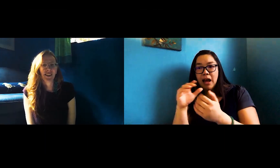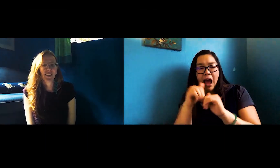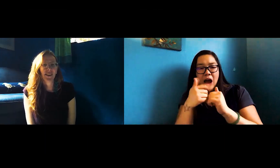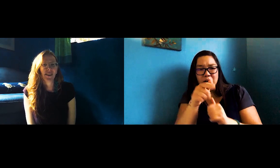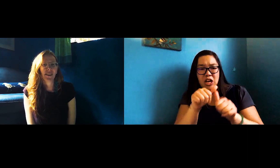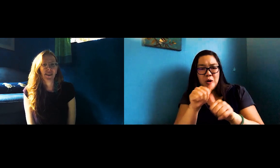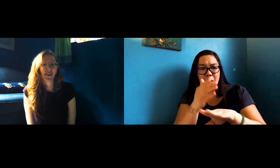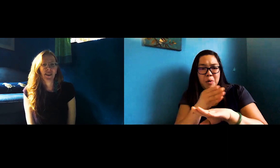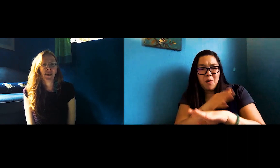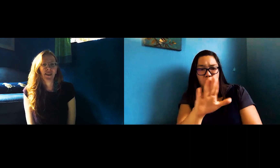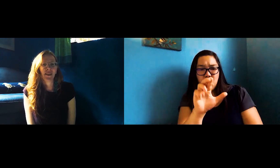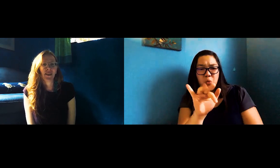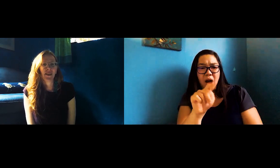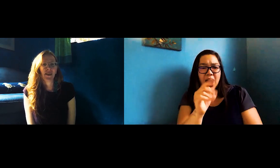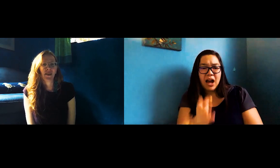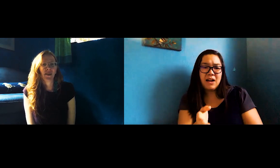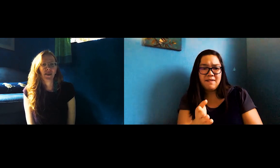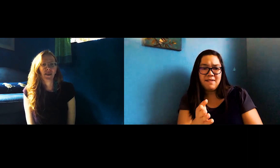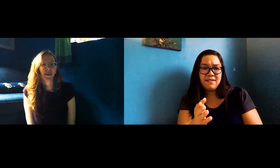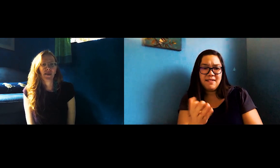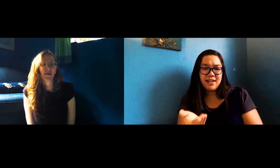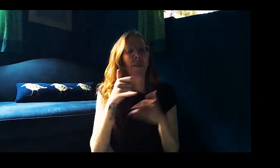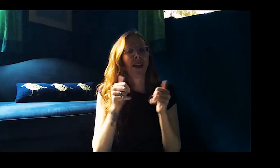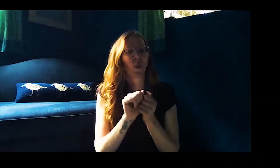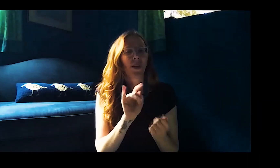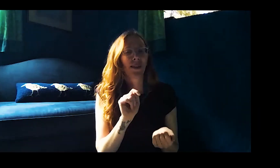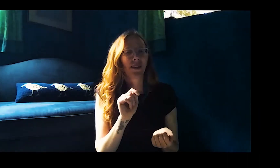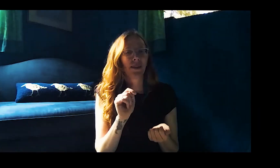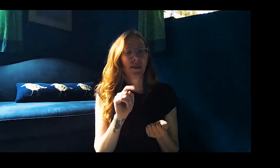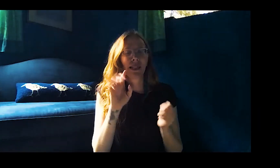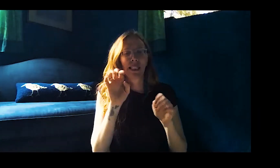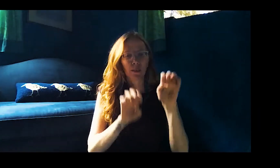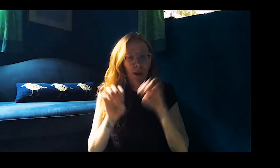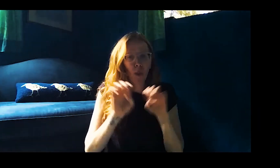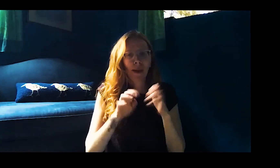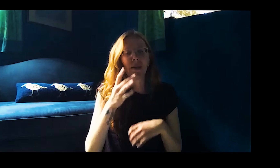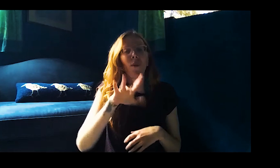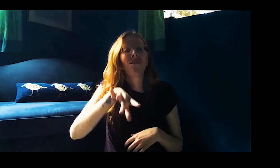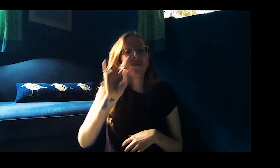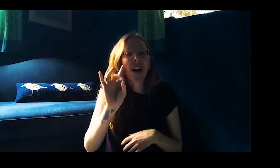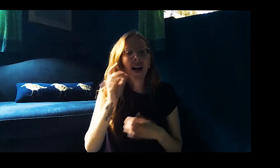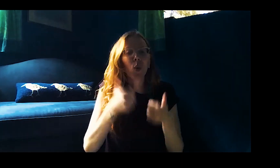wanting to learn about improving their craft? Experiment with it. Find which editing program